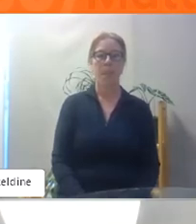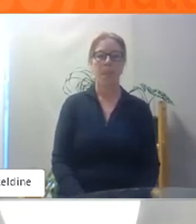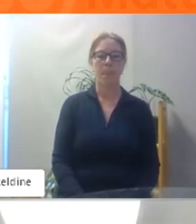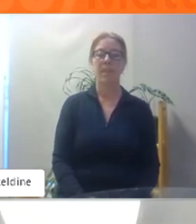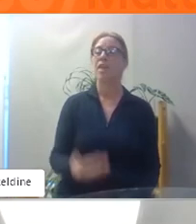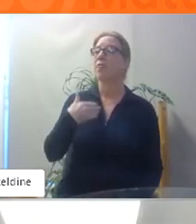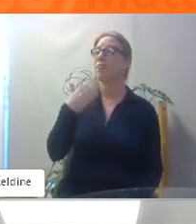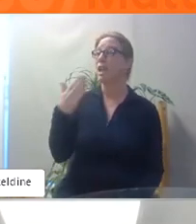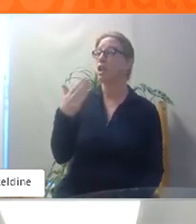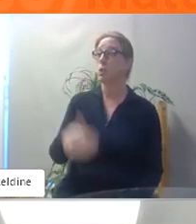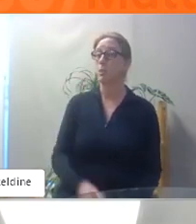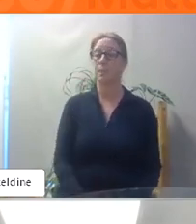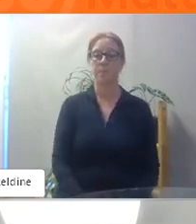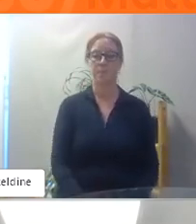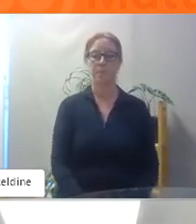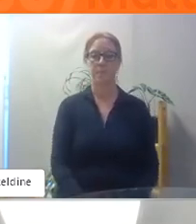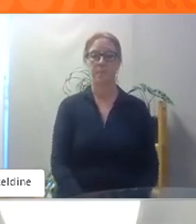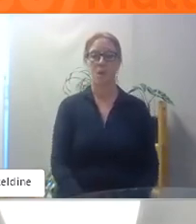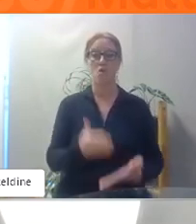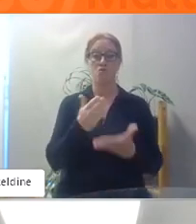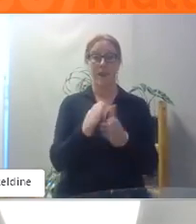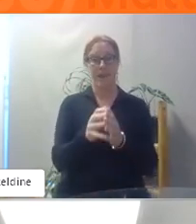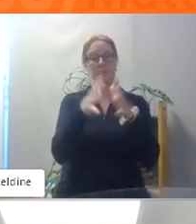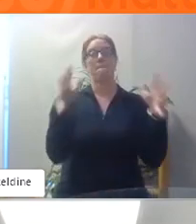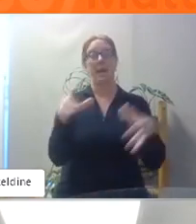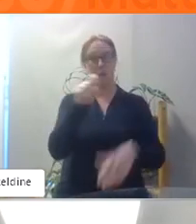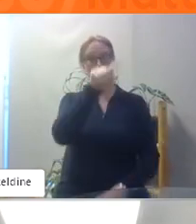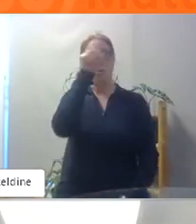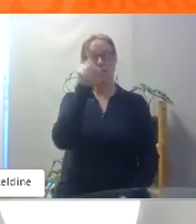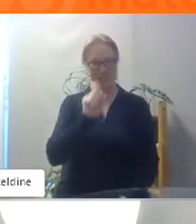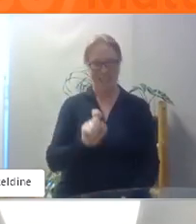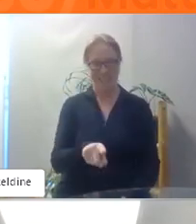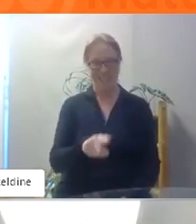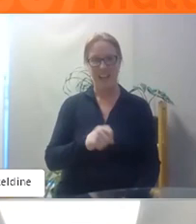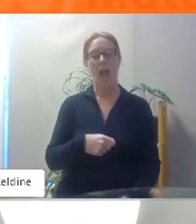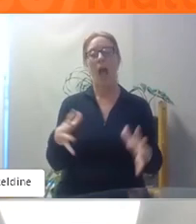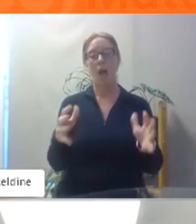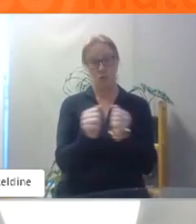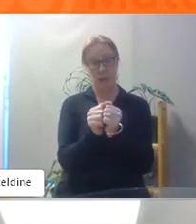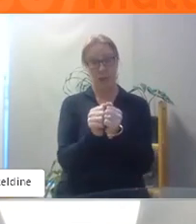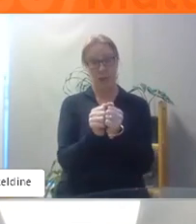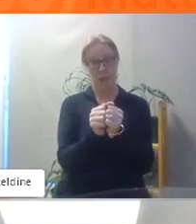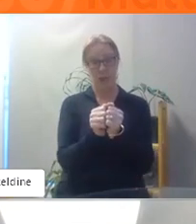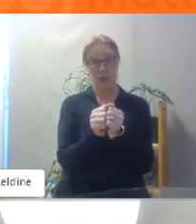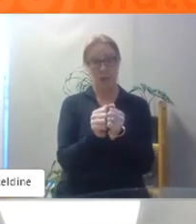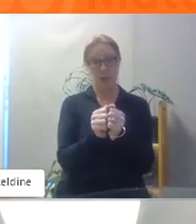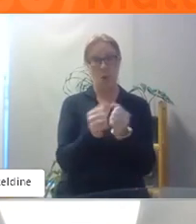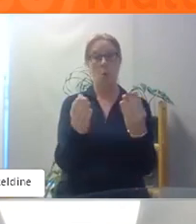you. It's a big question and I agree with what Vijaya and Missy